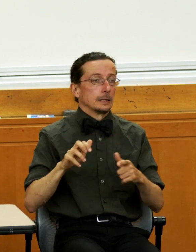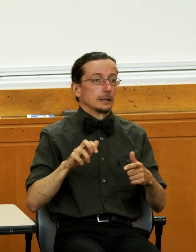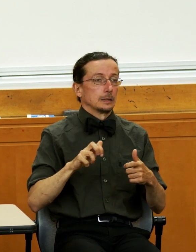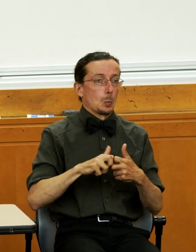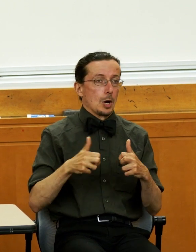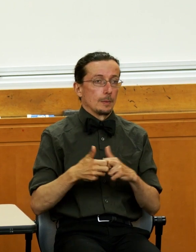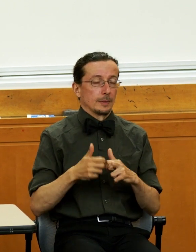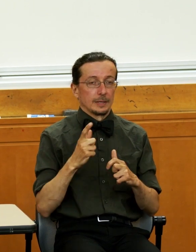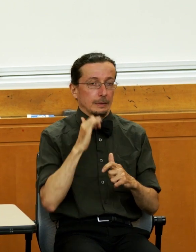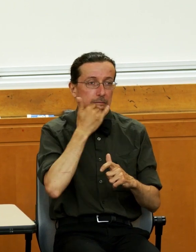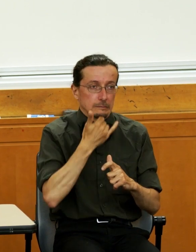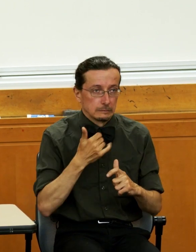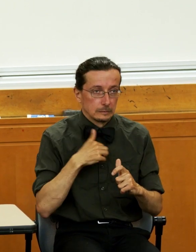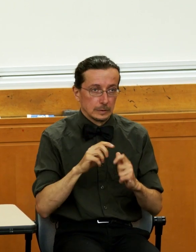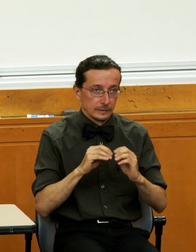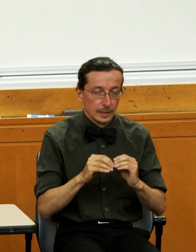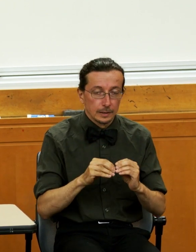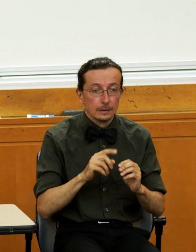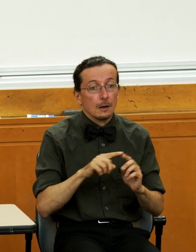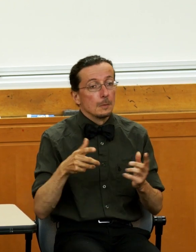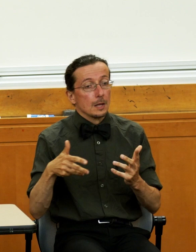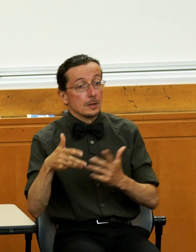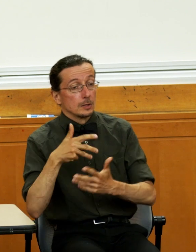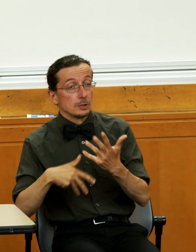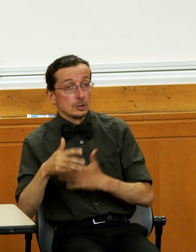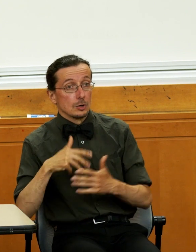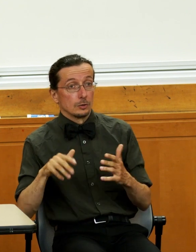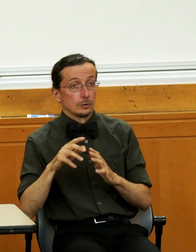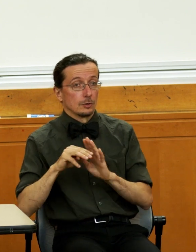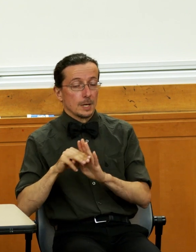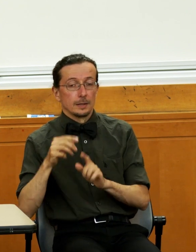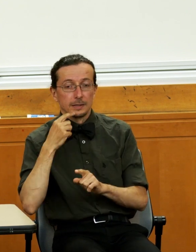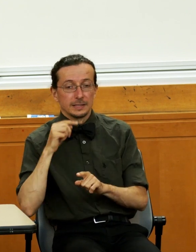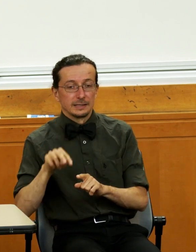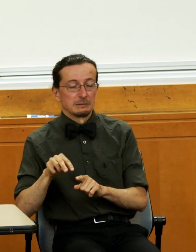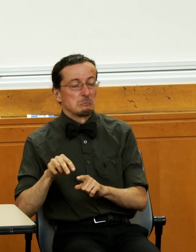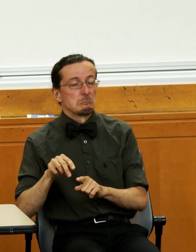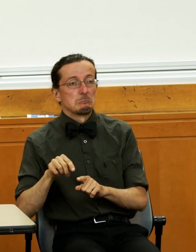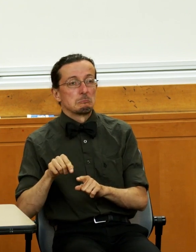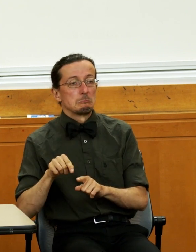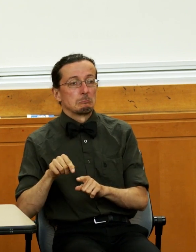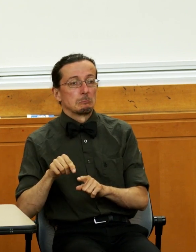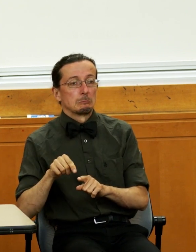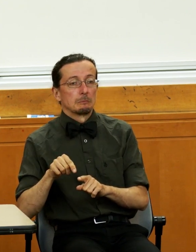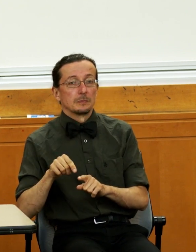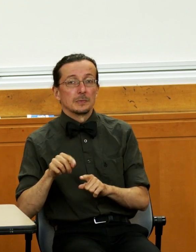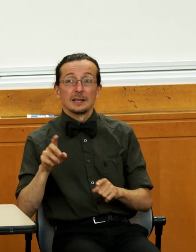model of disability says, “It's not me that's disabled. It's society that disables me.” So,